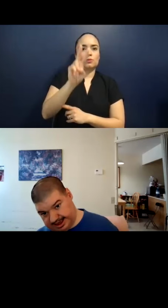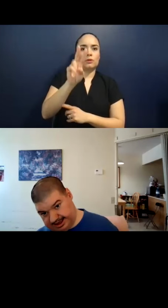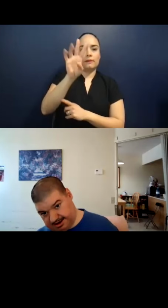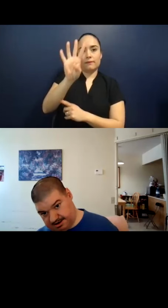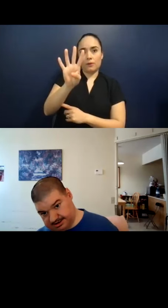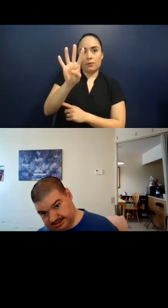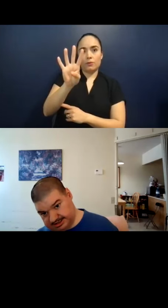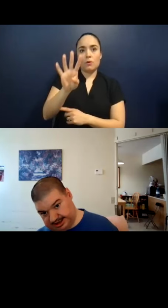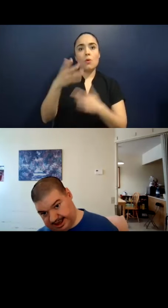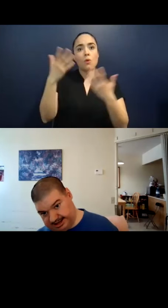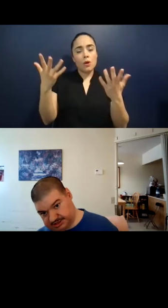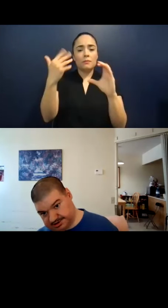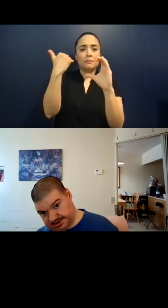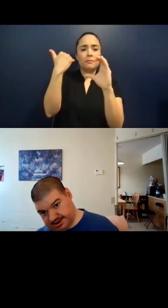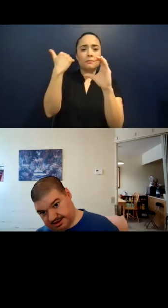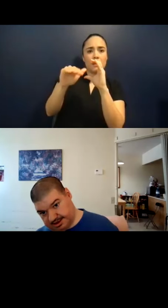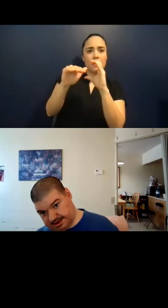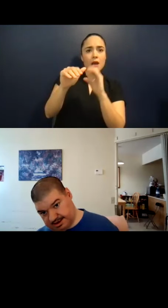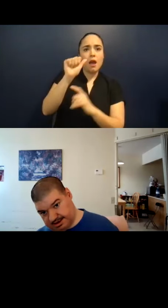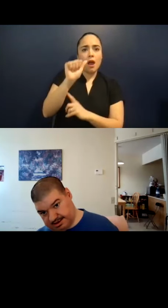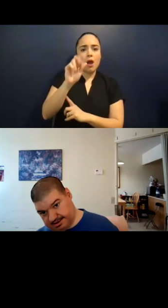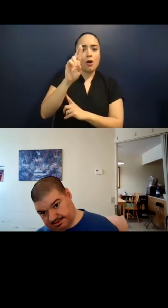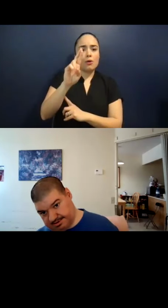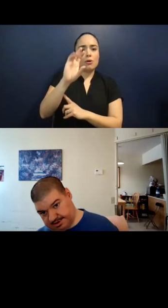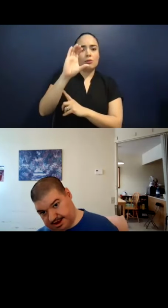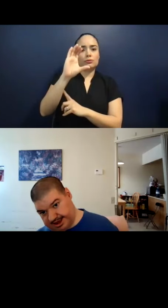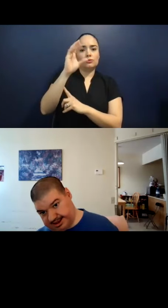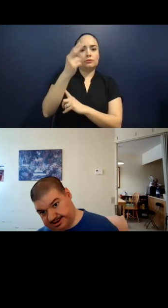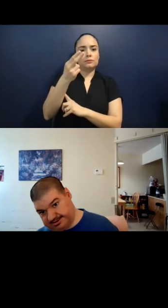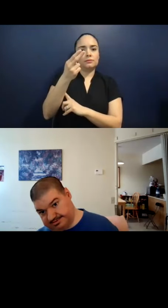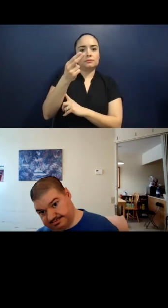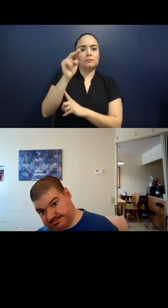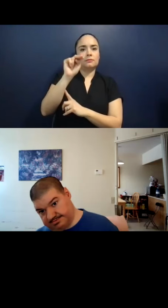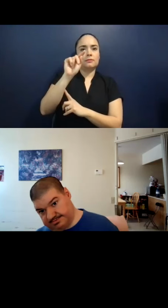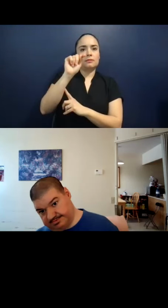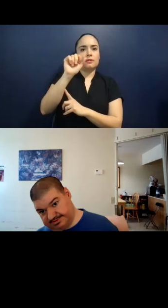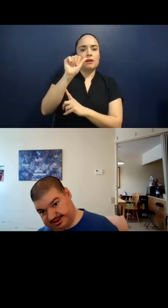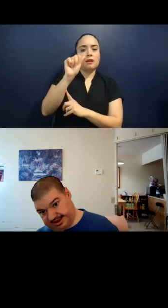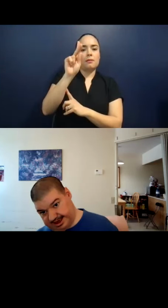, 1-866-482-2724